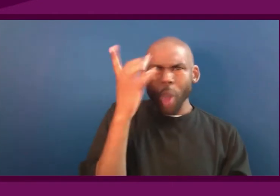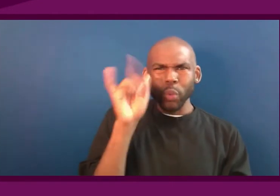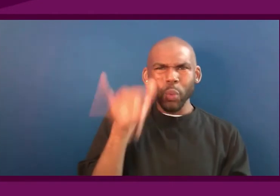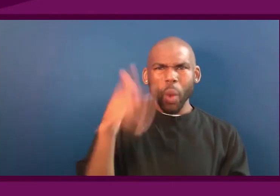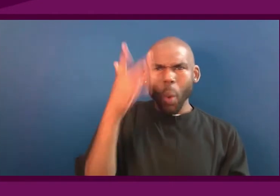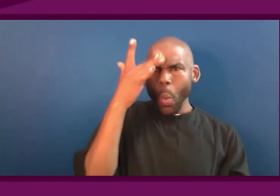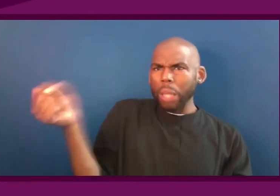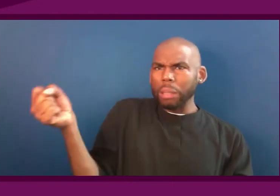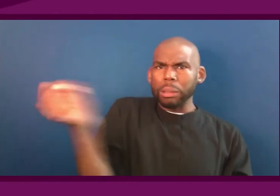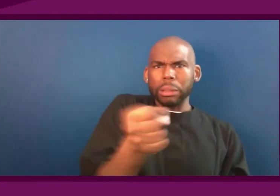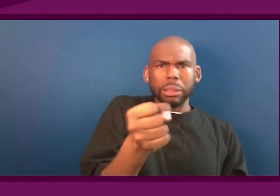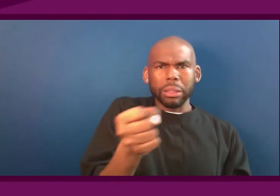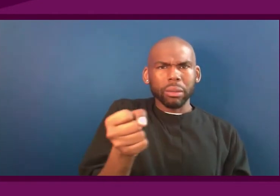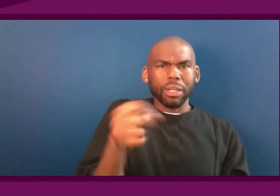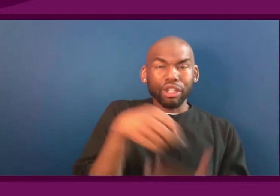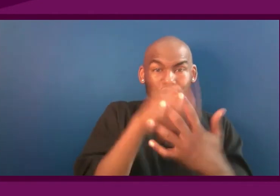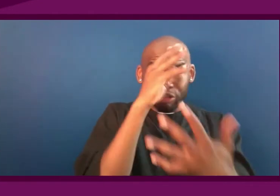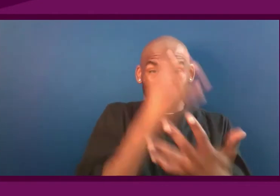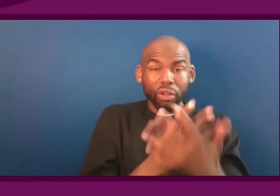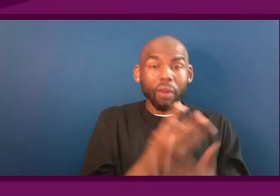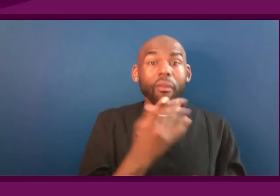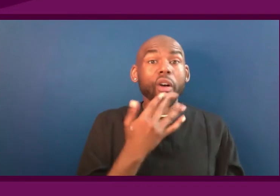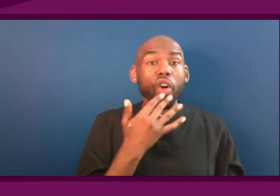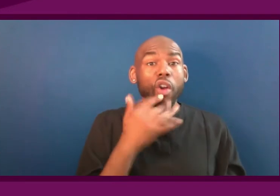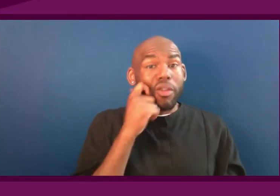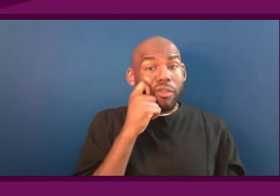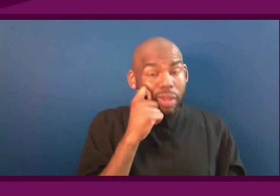I won't get caught up in that drama. I don't understand how we